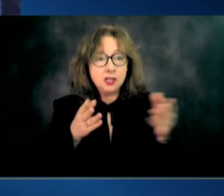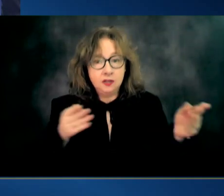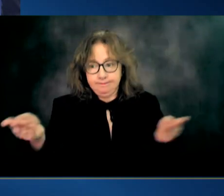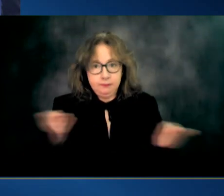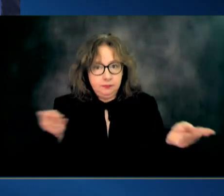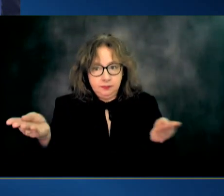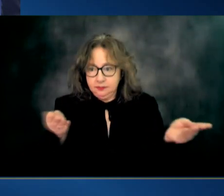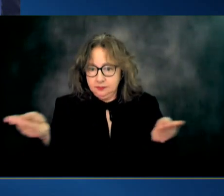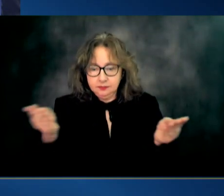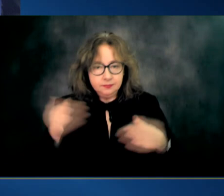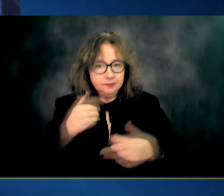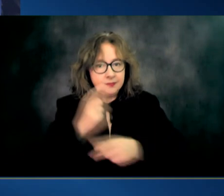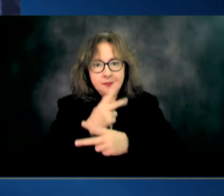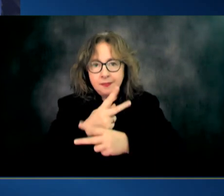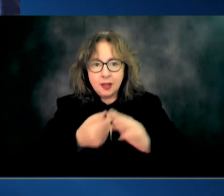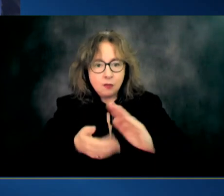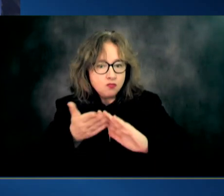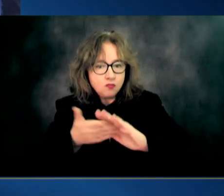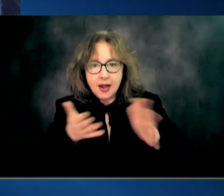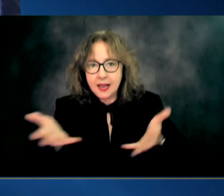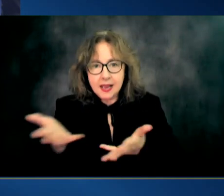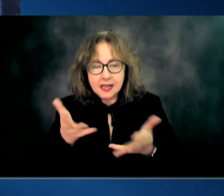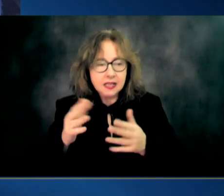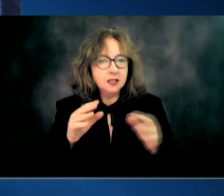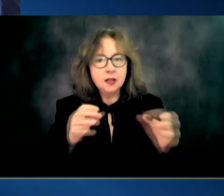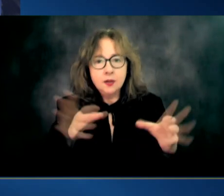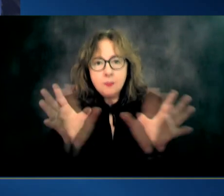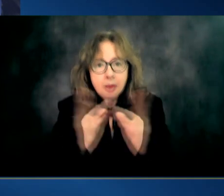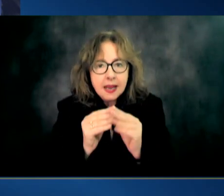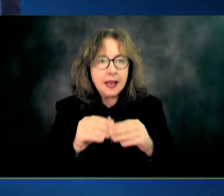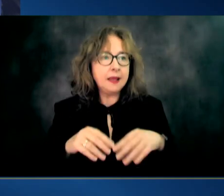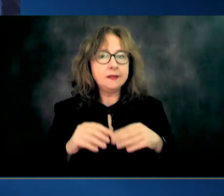the meetings. They facilitate things like our community health worker training. We have a